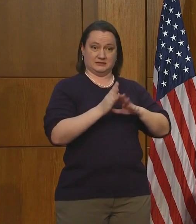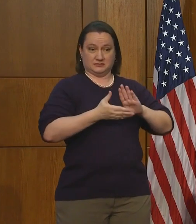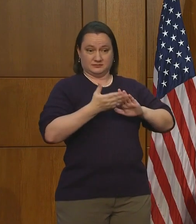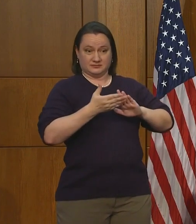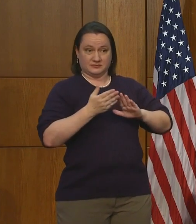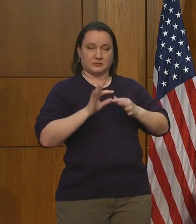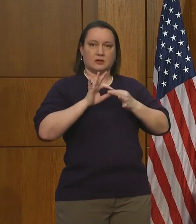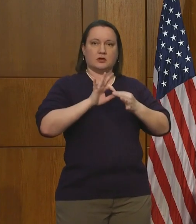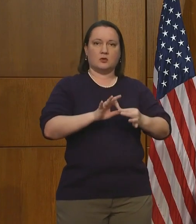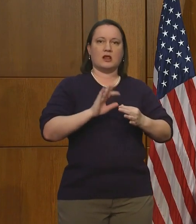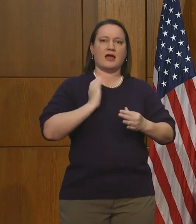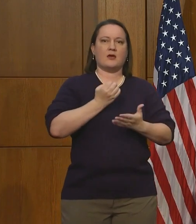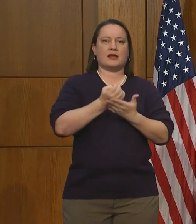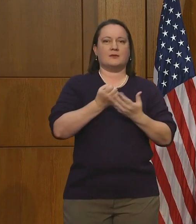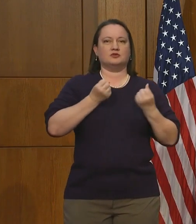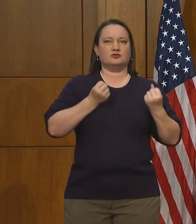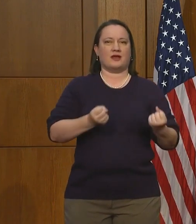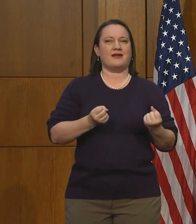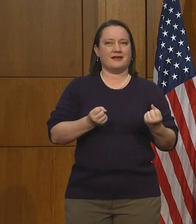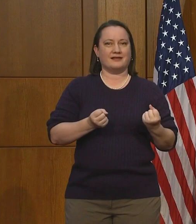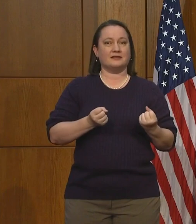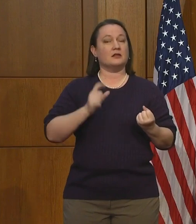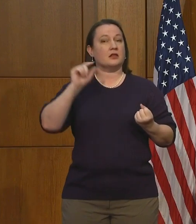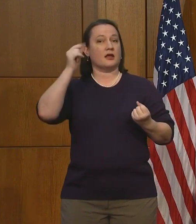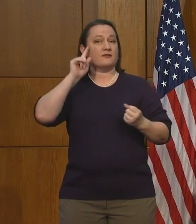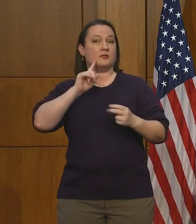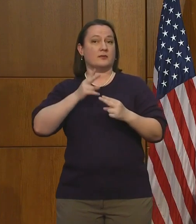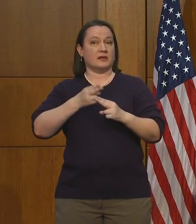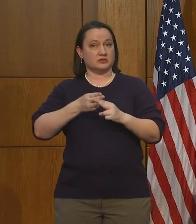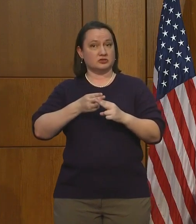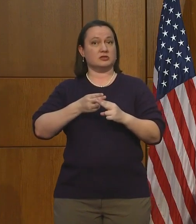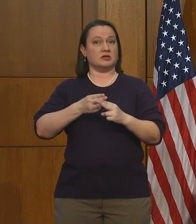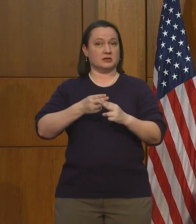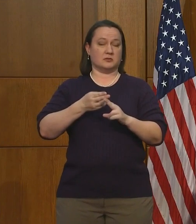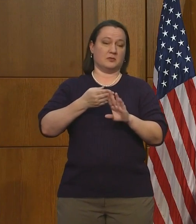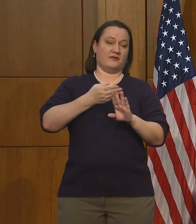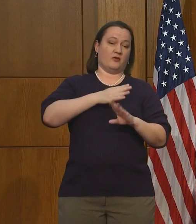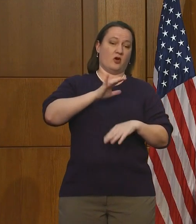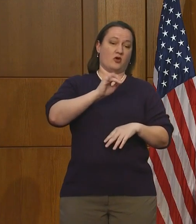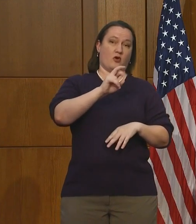ARE A LOT OF THAT HAS TO DO WITH THE STRENGTH OF THE ECONOMY HEARD THE GOVERNOR